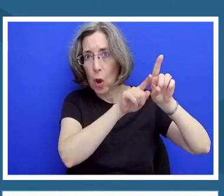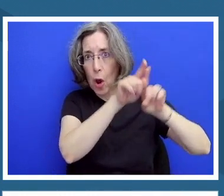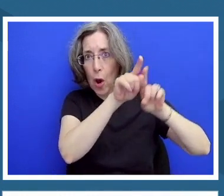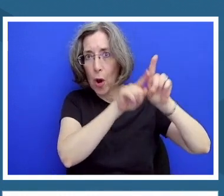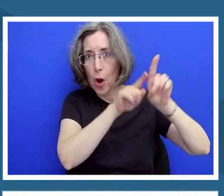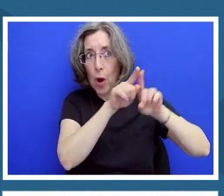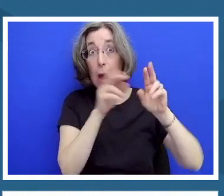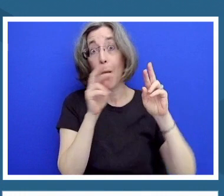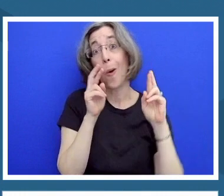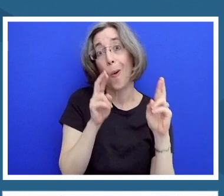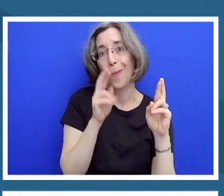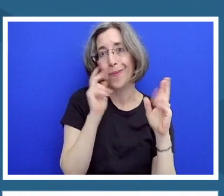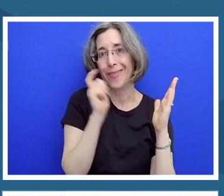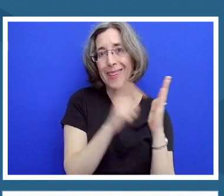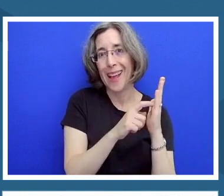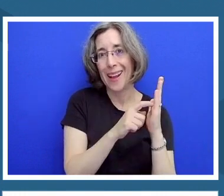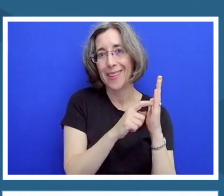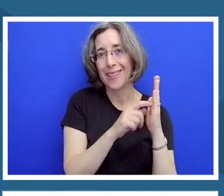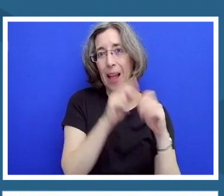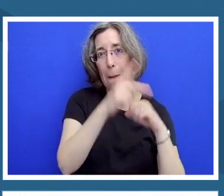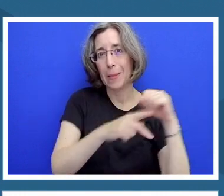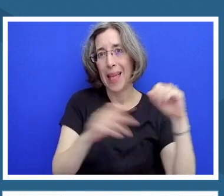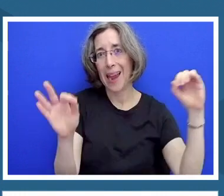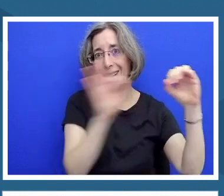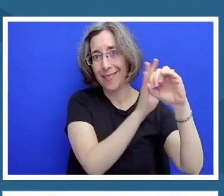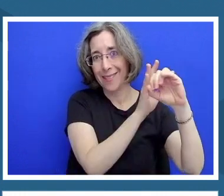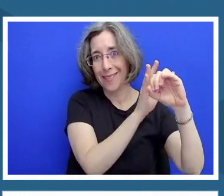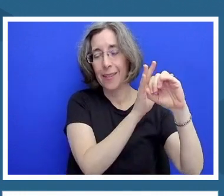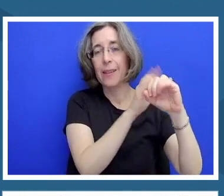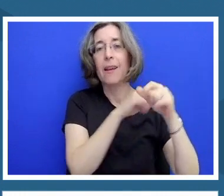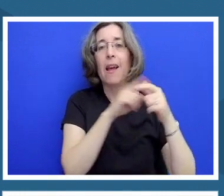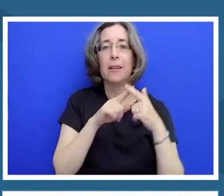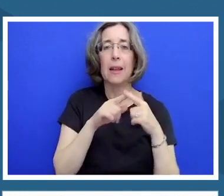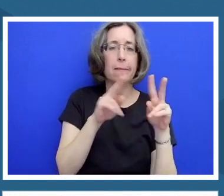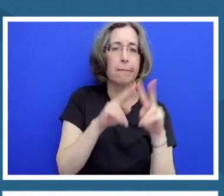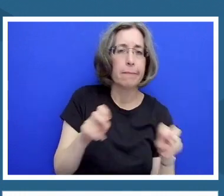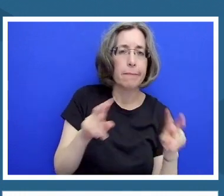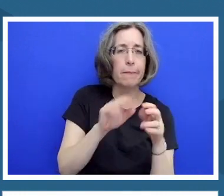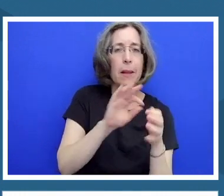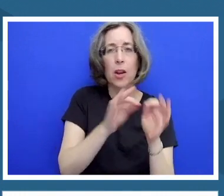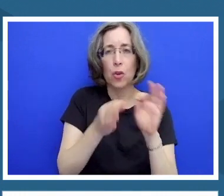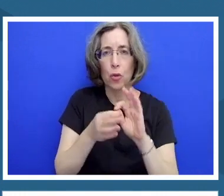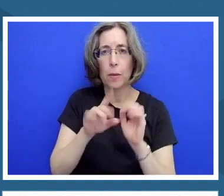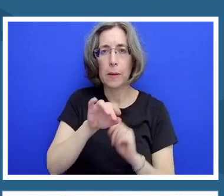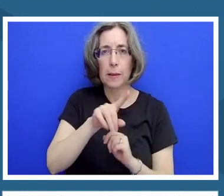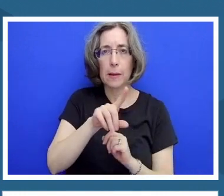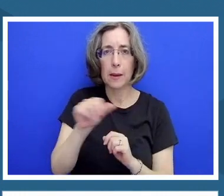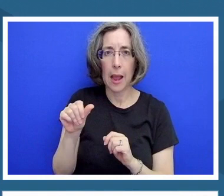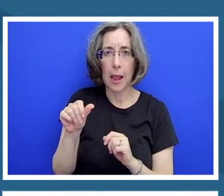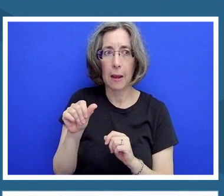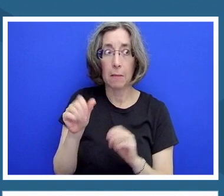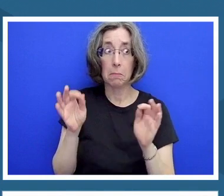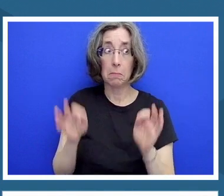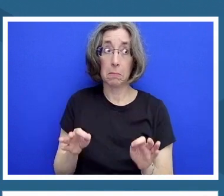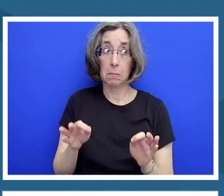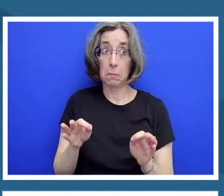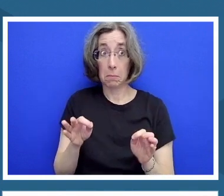exoplanet uh and analyzing and interpreting that data as it comes through to determine if they think there